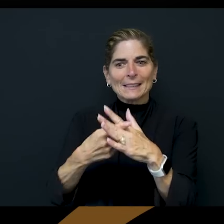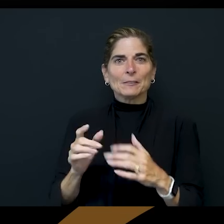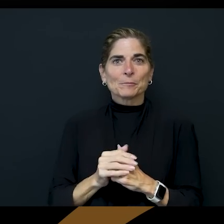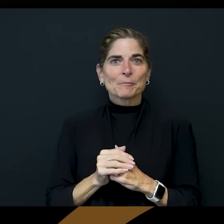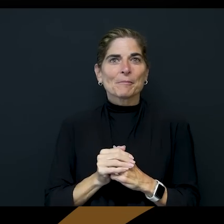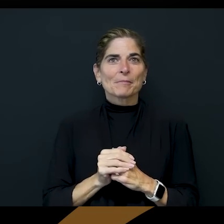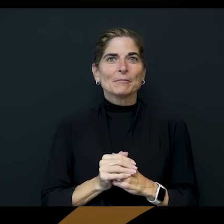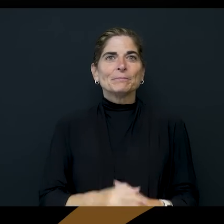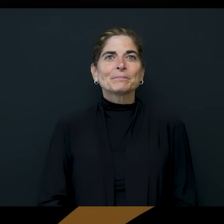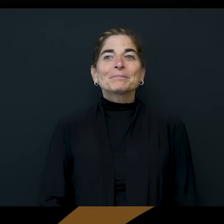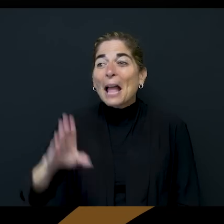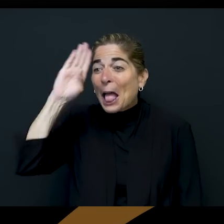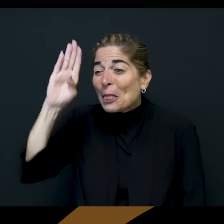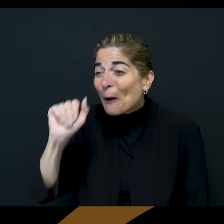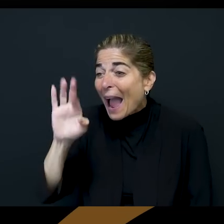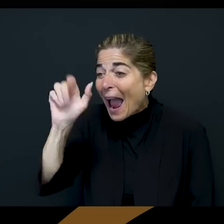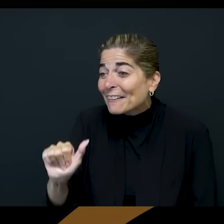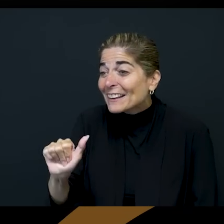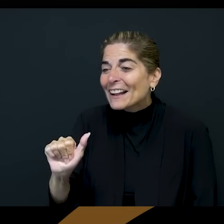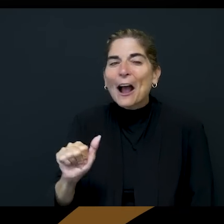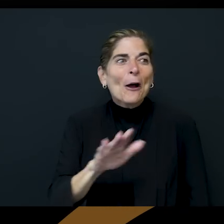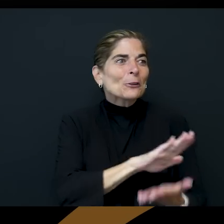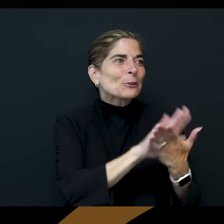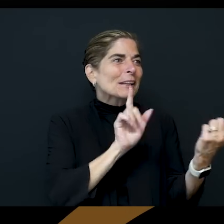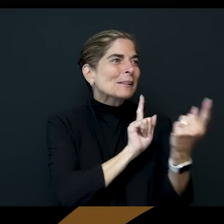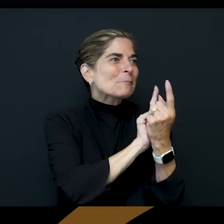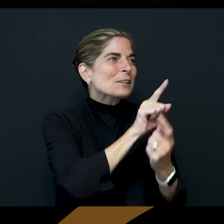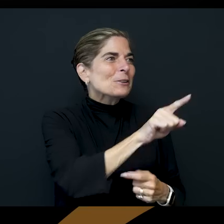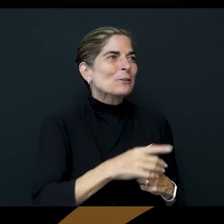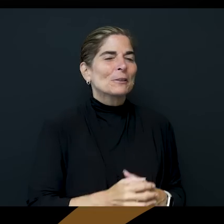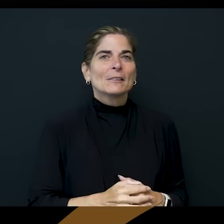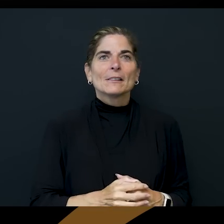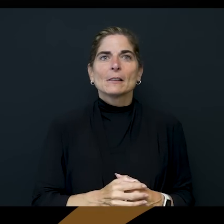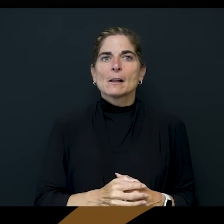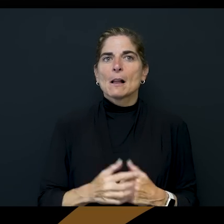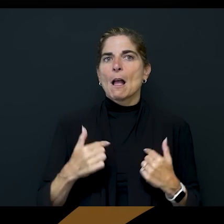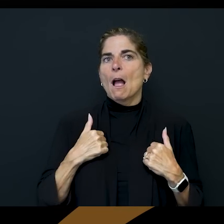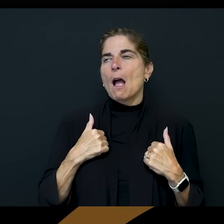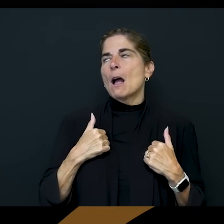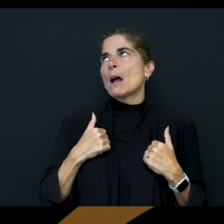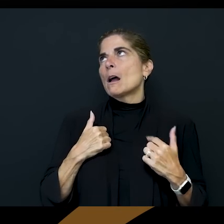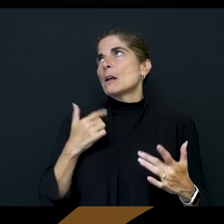Hello, Aria. So good to meet you. I was very excited to first meet Shawn.